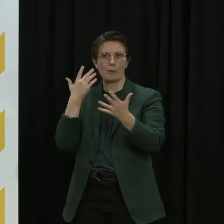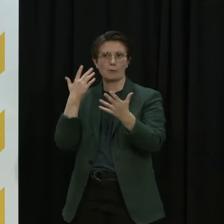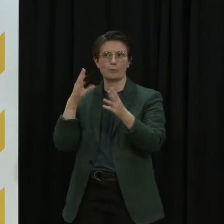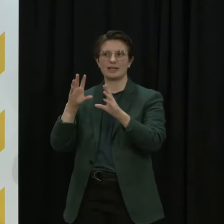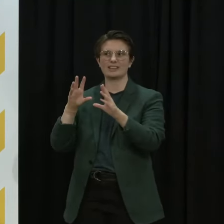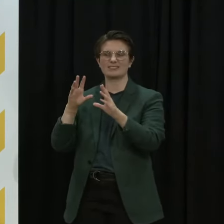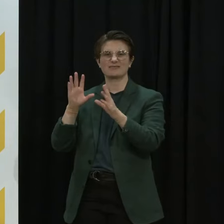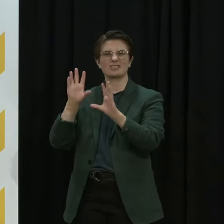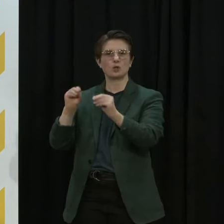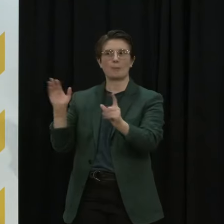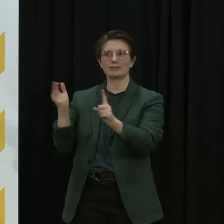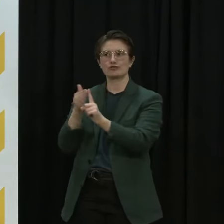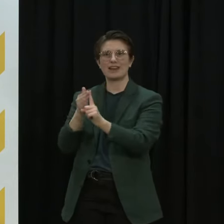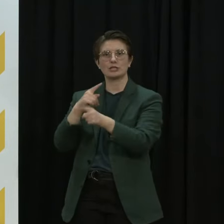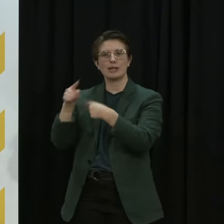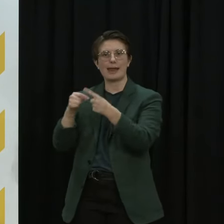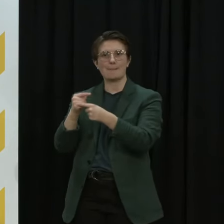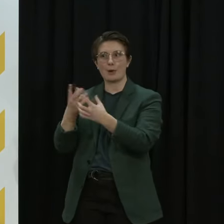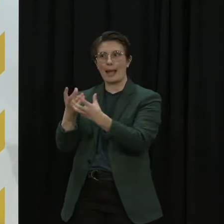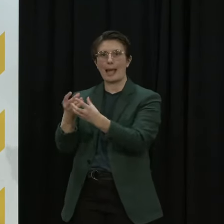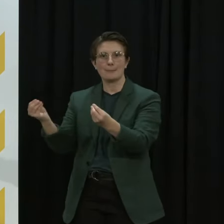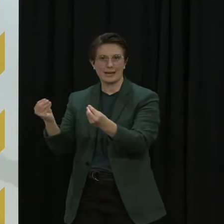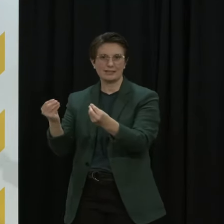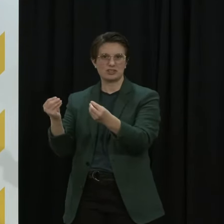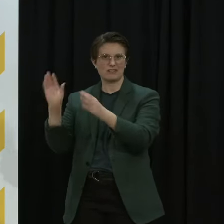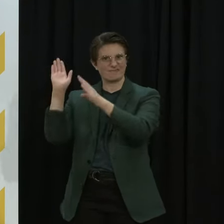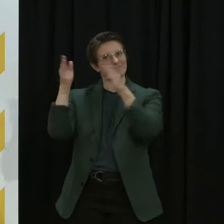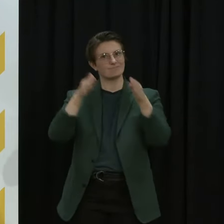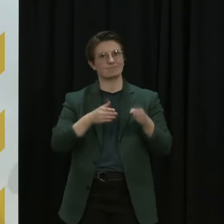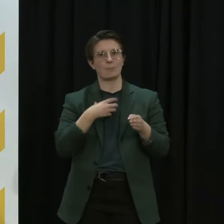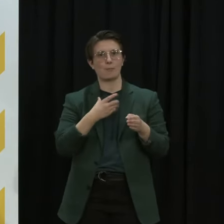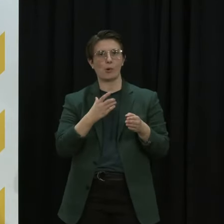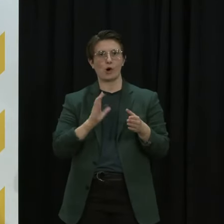away from elimination